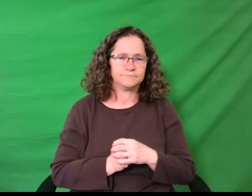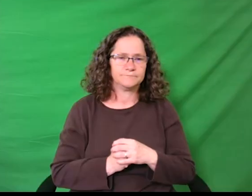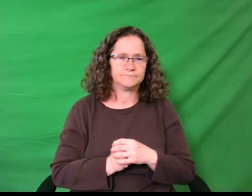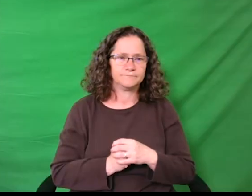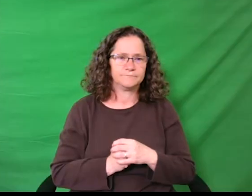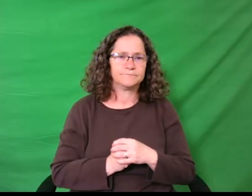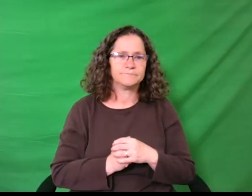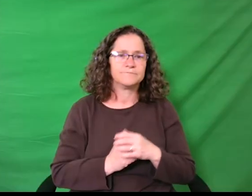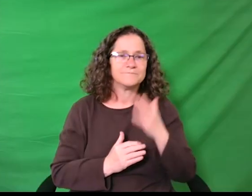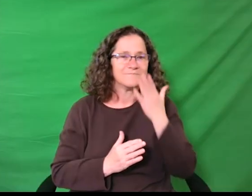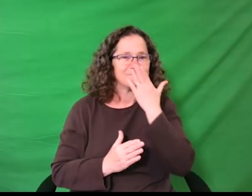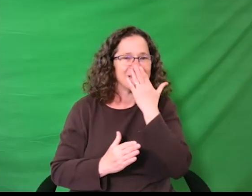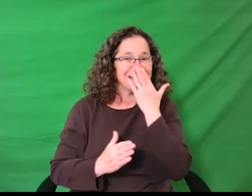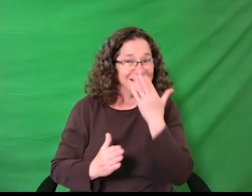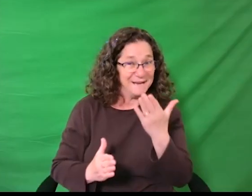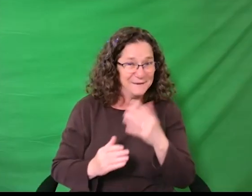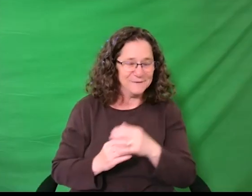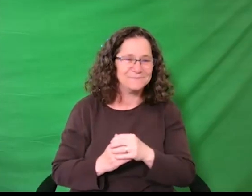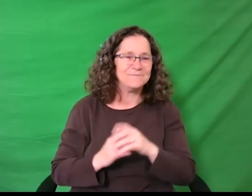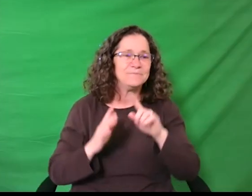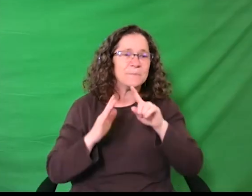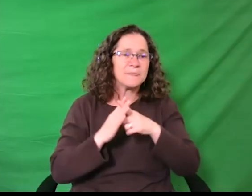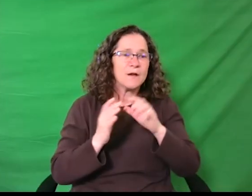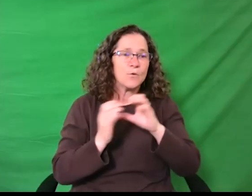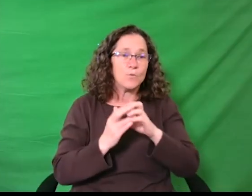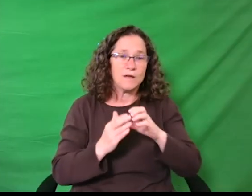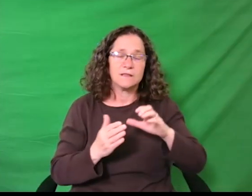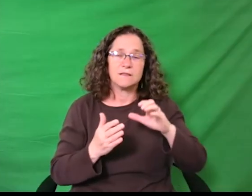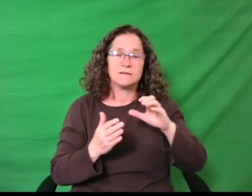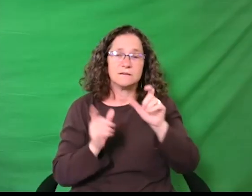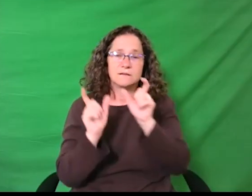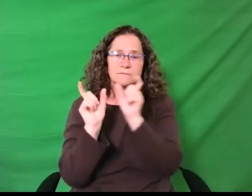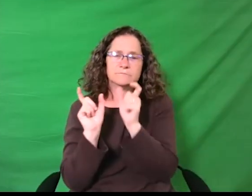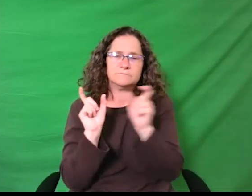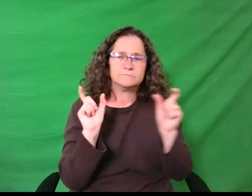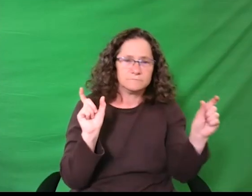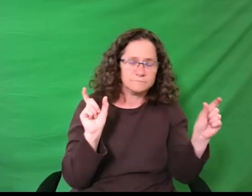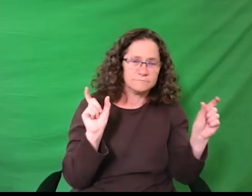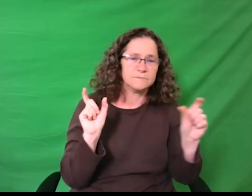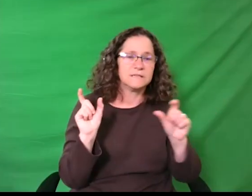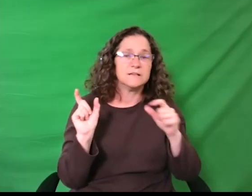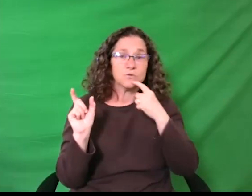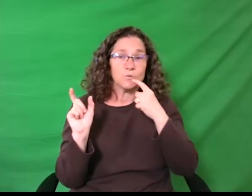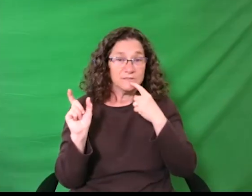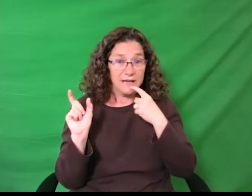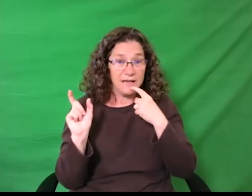Thank you so we start off with sequencing phonemes and we can say to kids